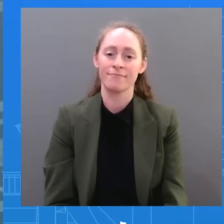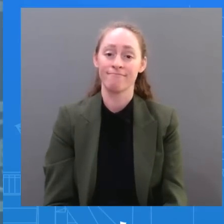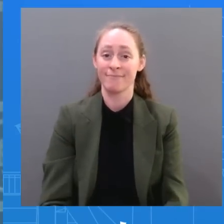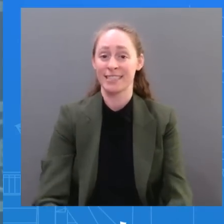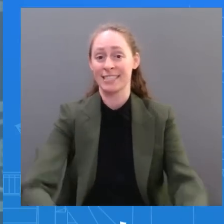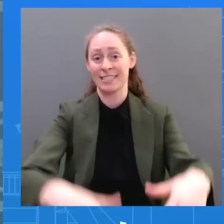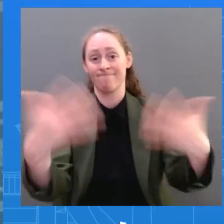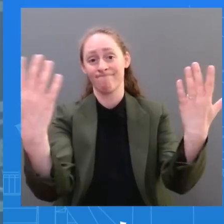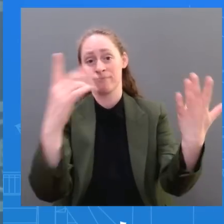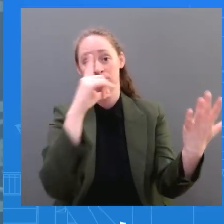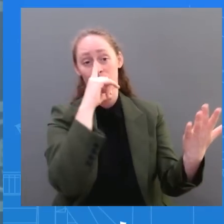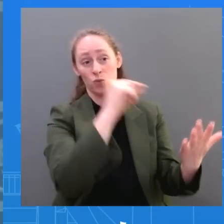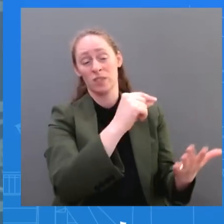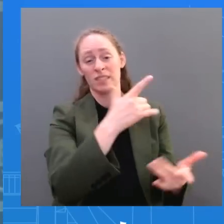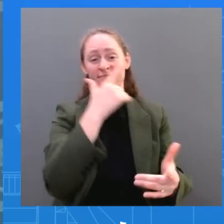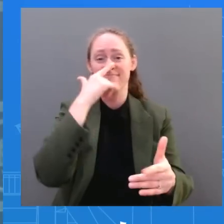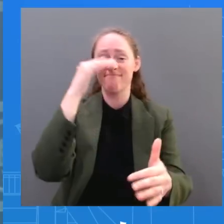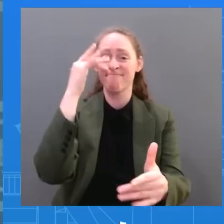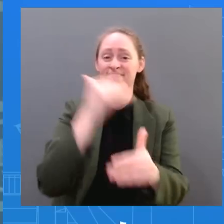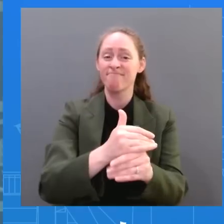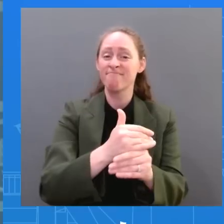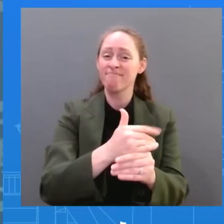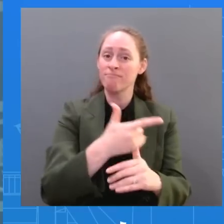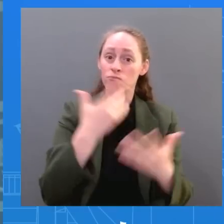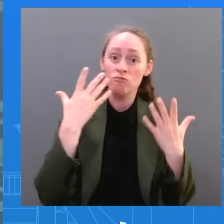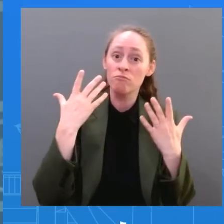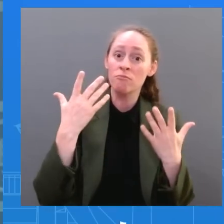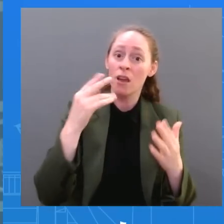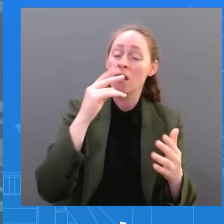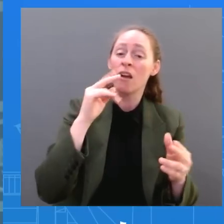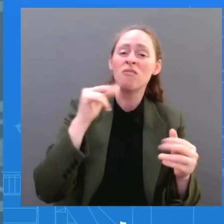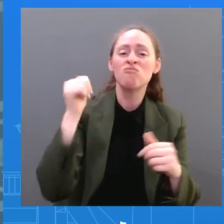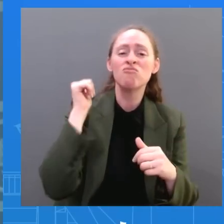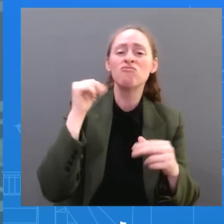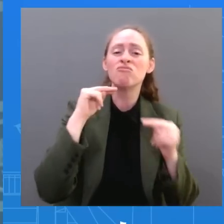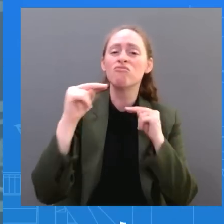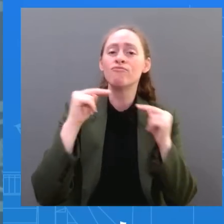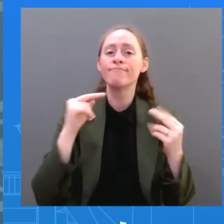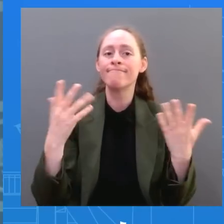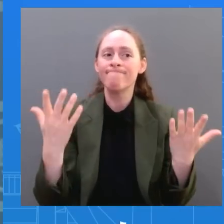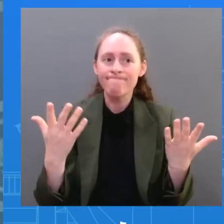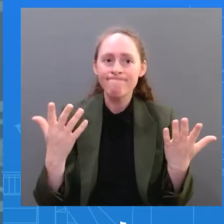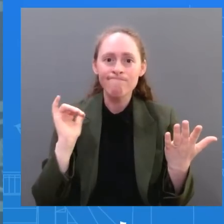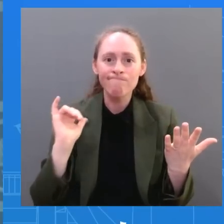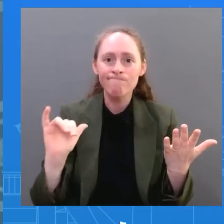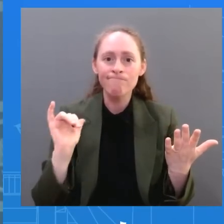So, going to your first question now is: Our approach does not change. We are going to continue to support Ukraine.